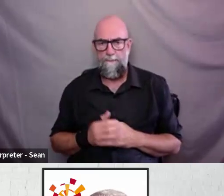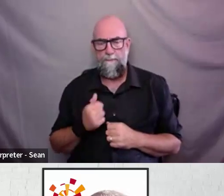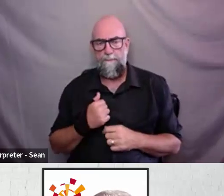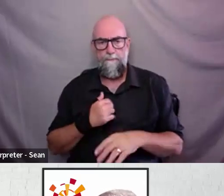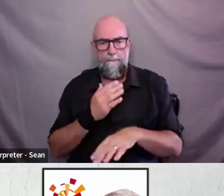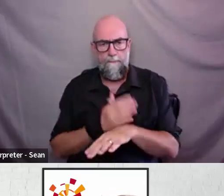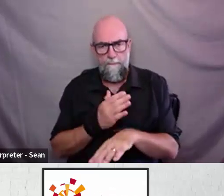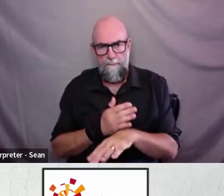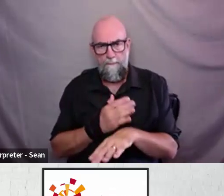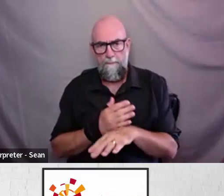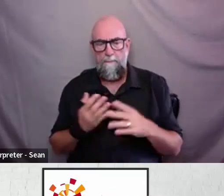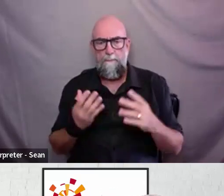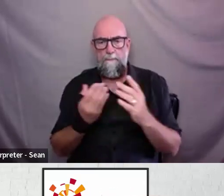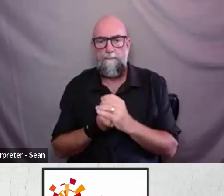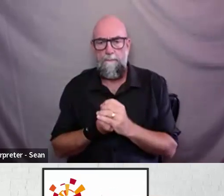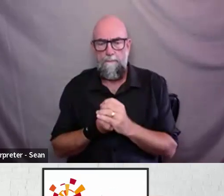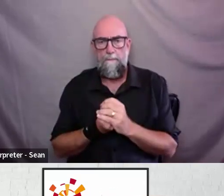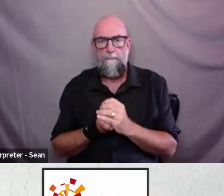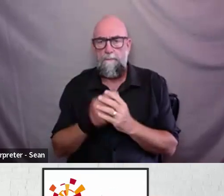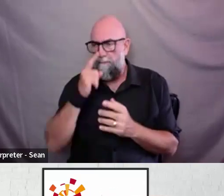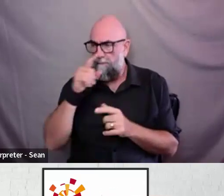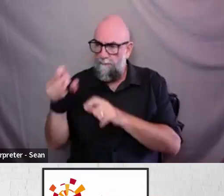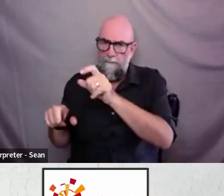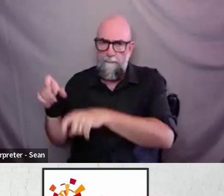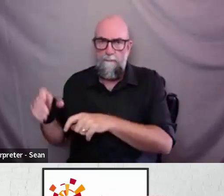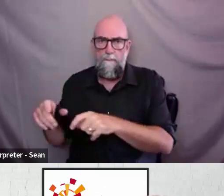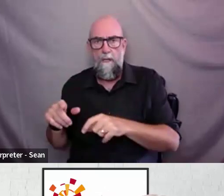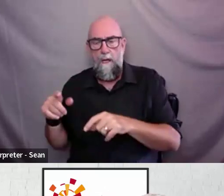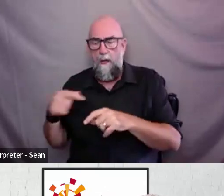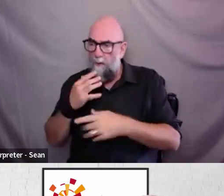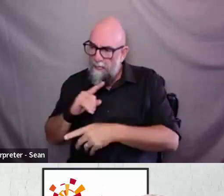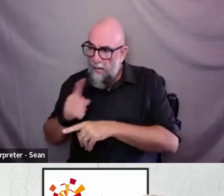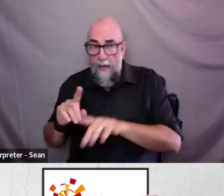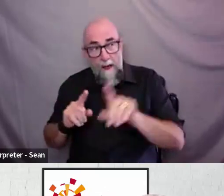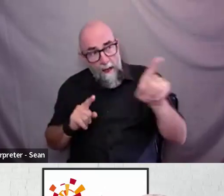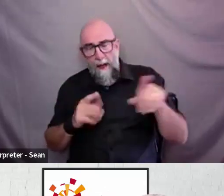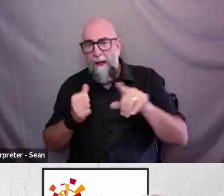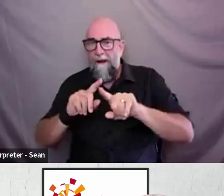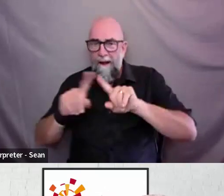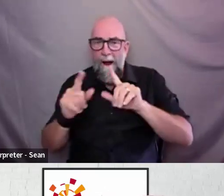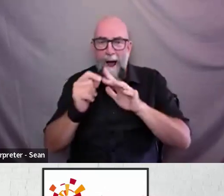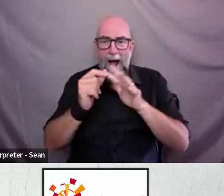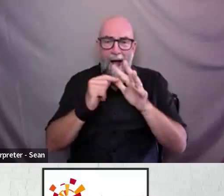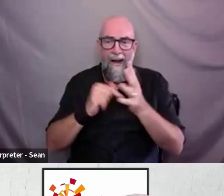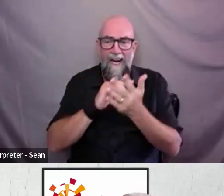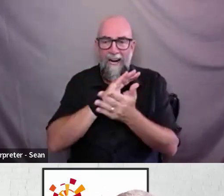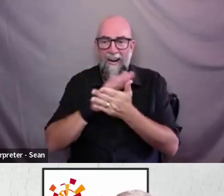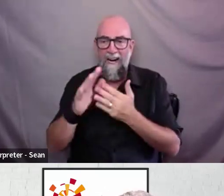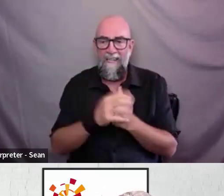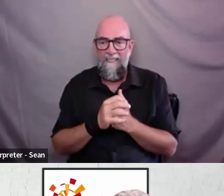but we need to wrap up in a few minutes. >> I will leave it there, I was probably going to say